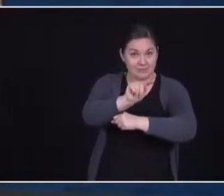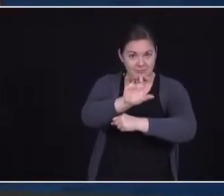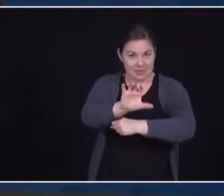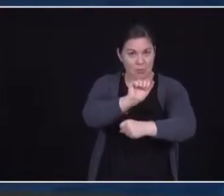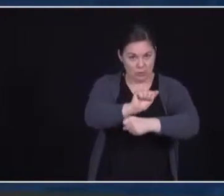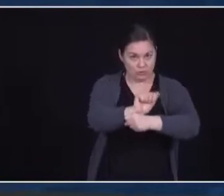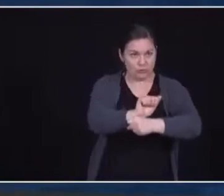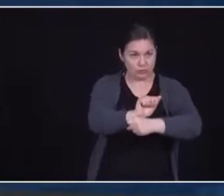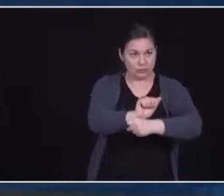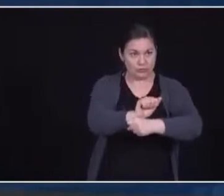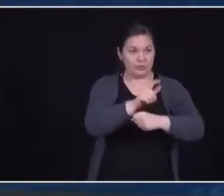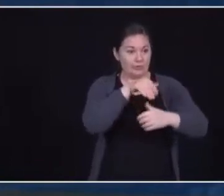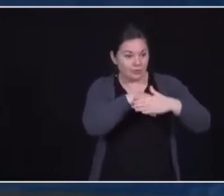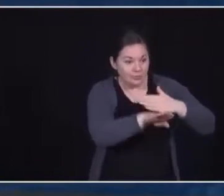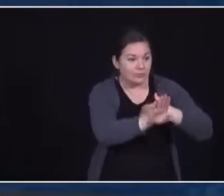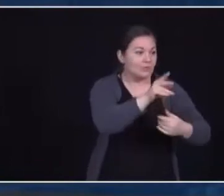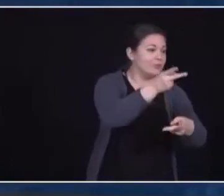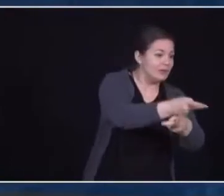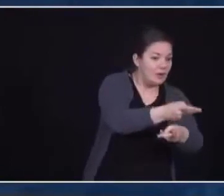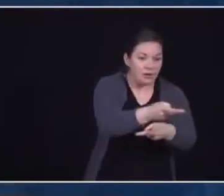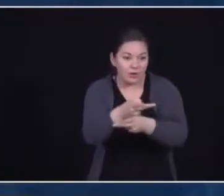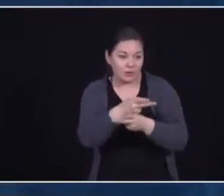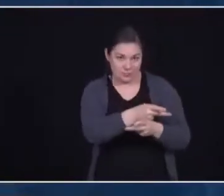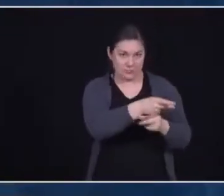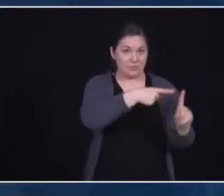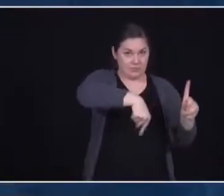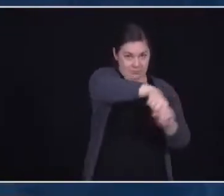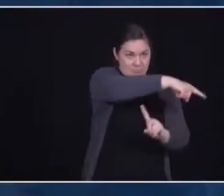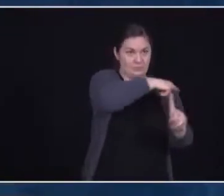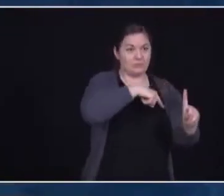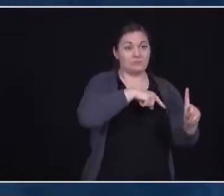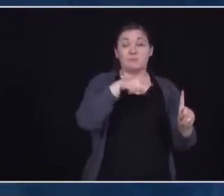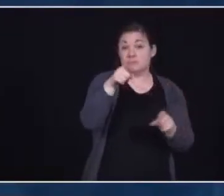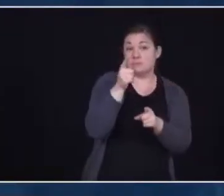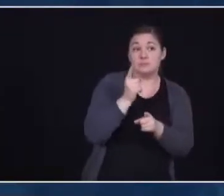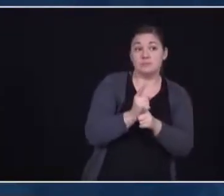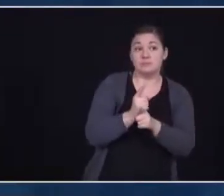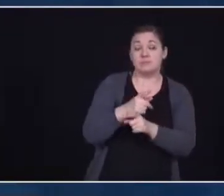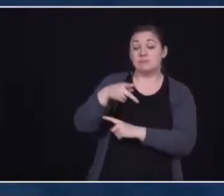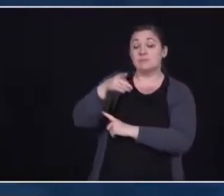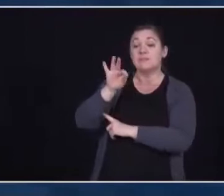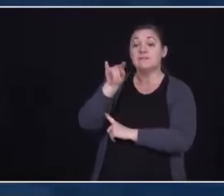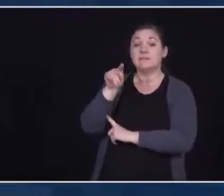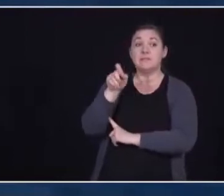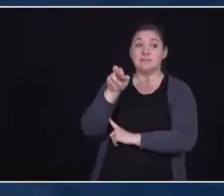We have started with the people who work in long-term care and essential caregivers.